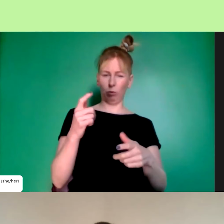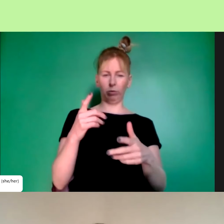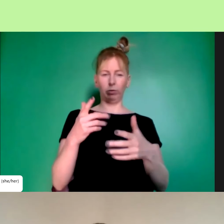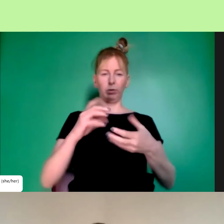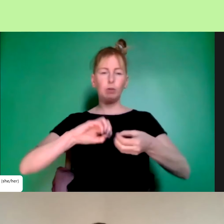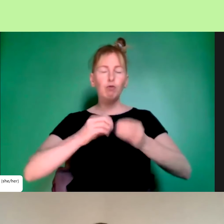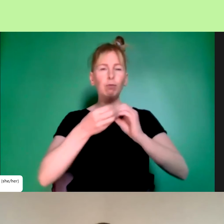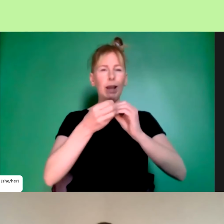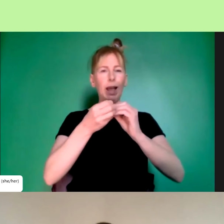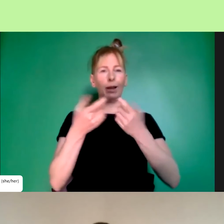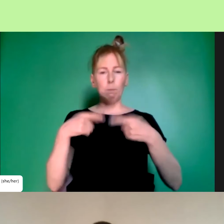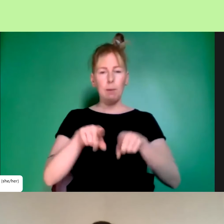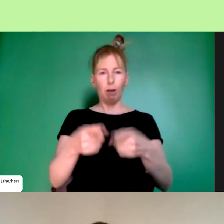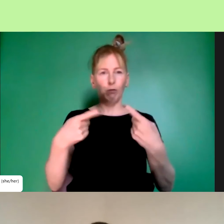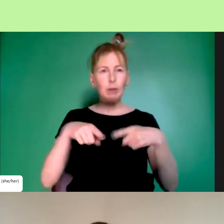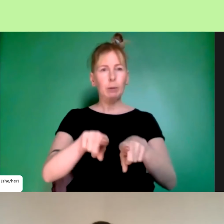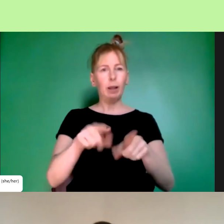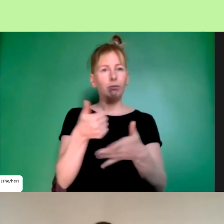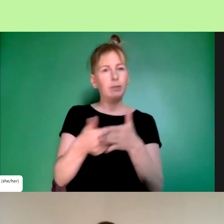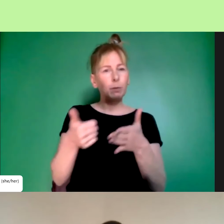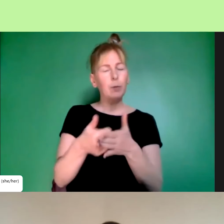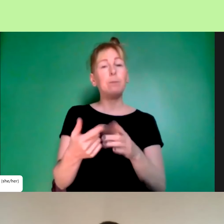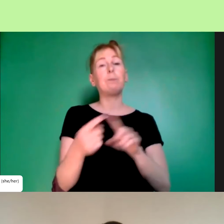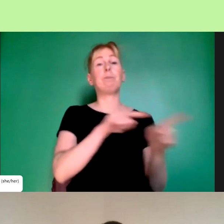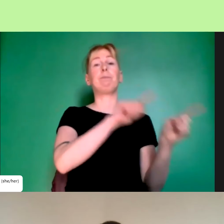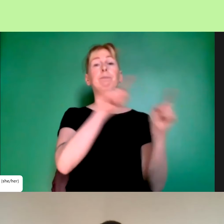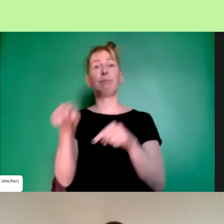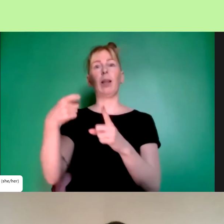hear you talking about how institutions were really, I guess one of the things that I was